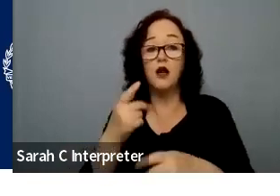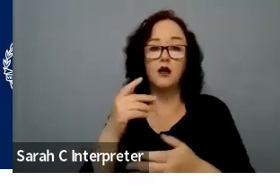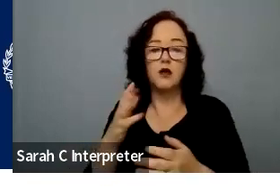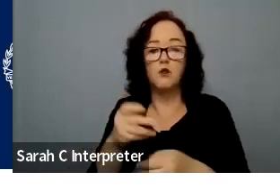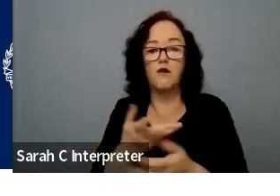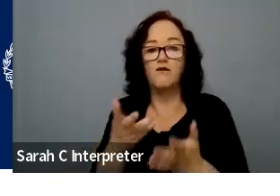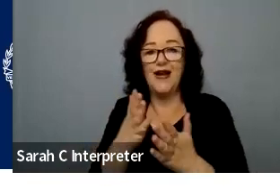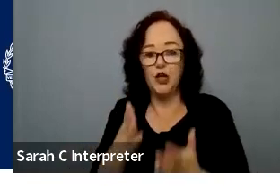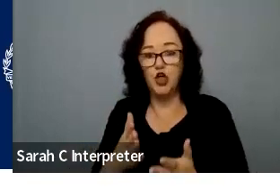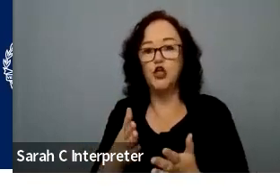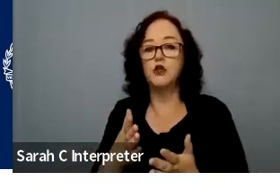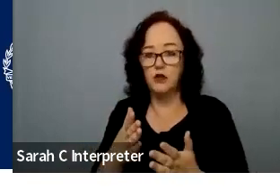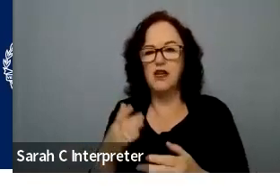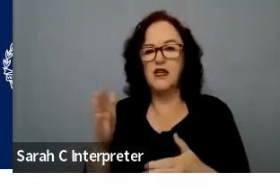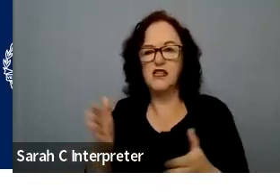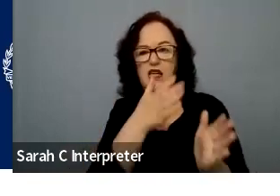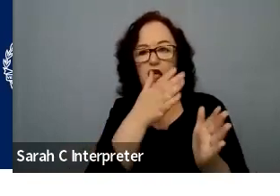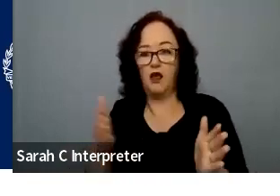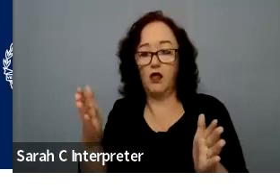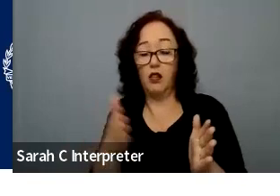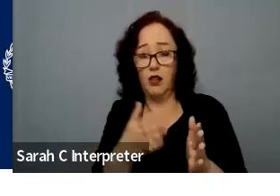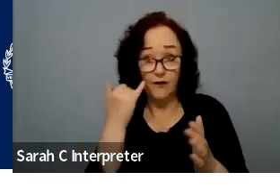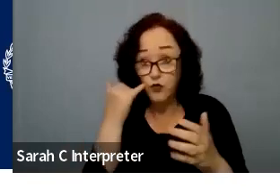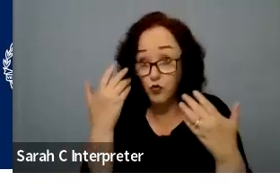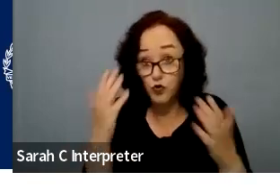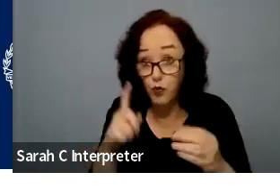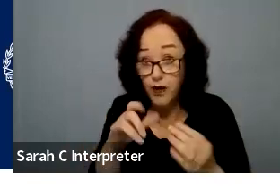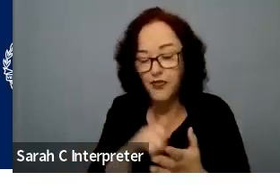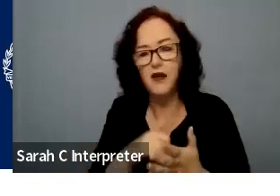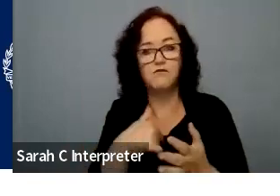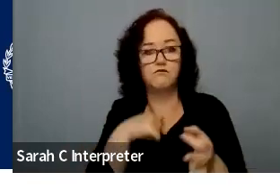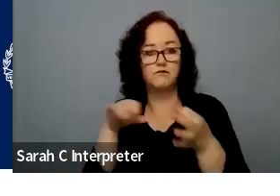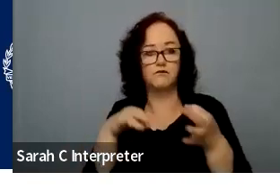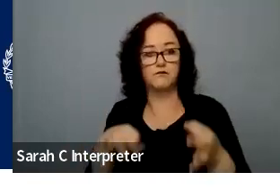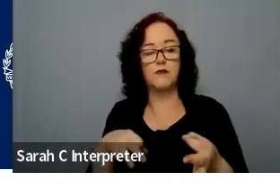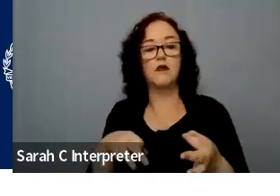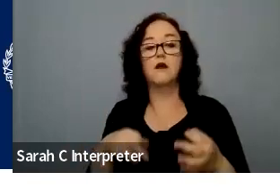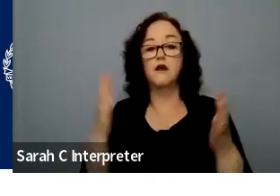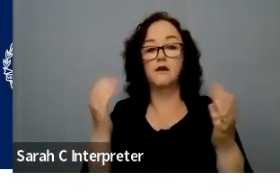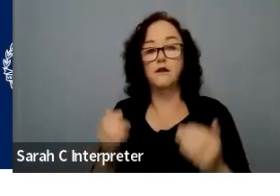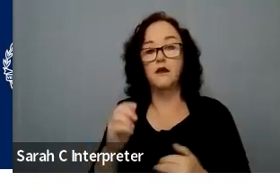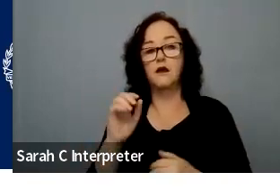explain it for those of you who may not know about this, and then an IPE, interprofessional education